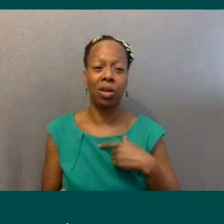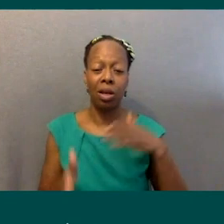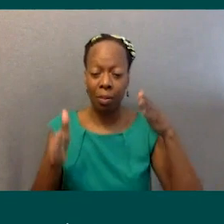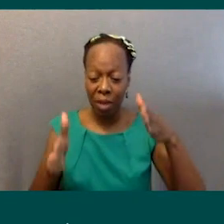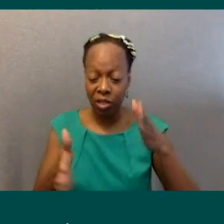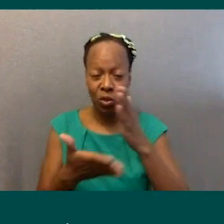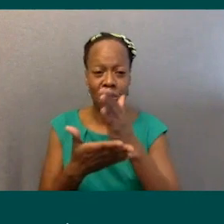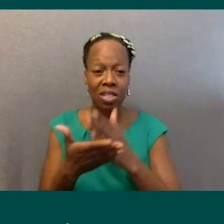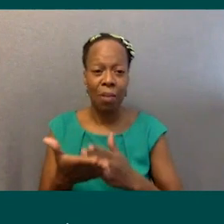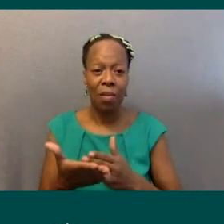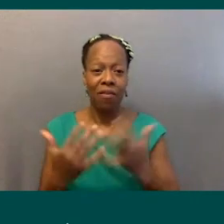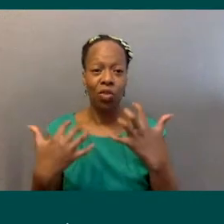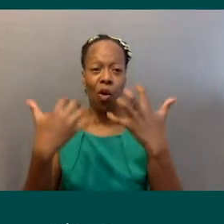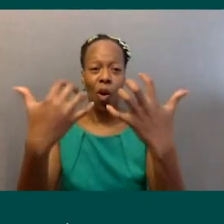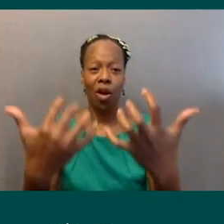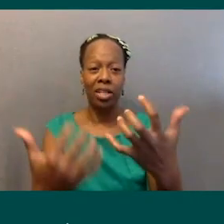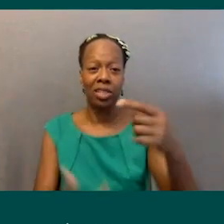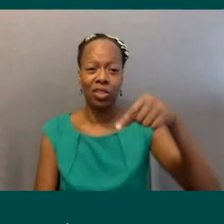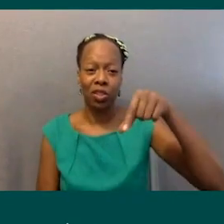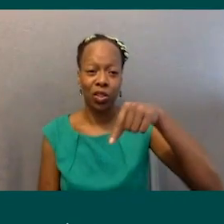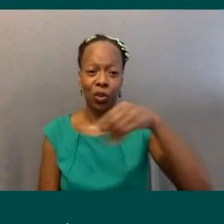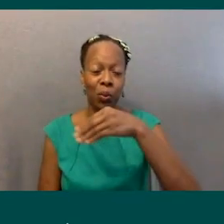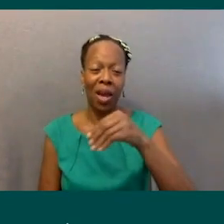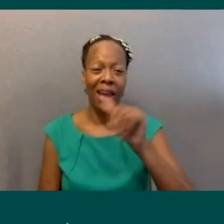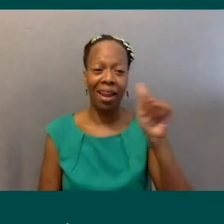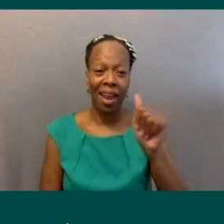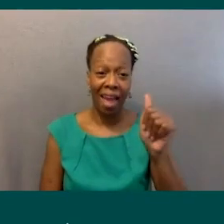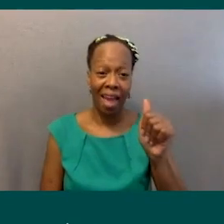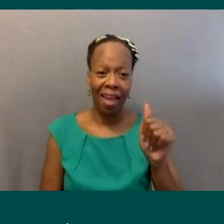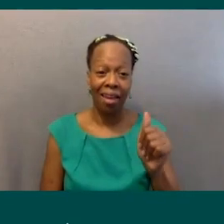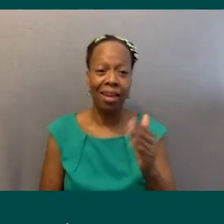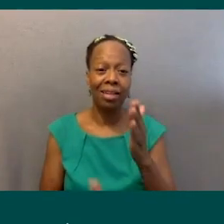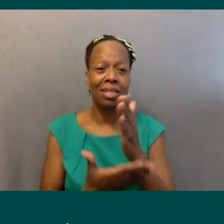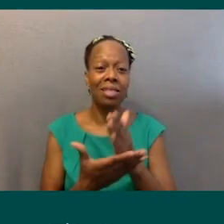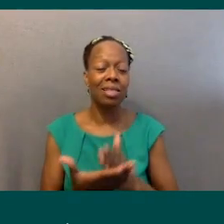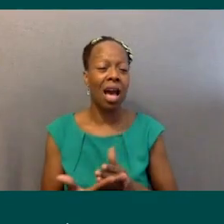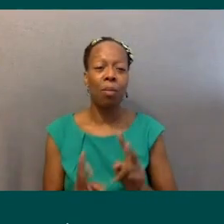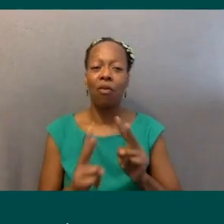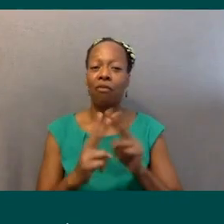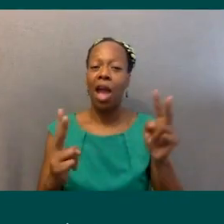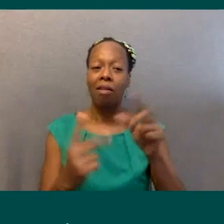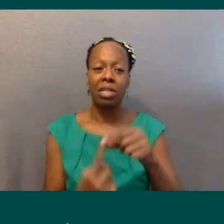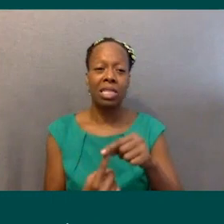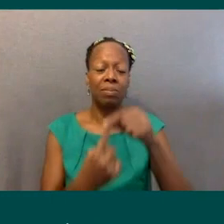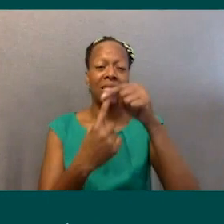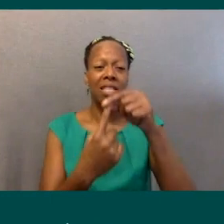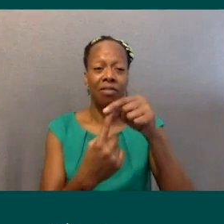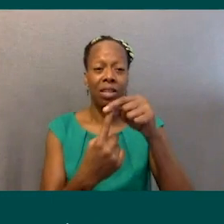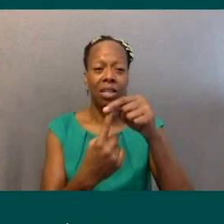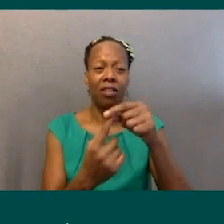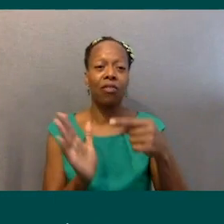that are coming in, some of them are actually sort of specific potentially to Baclofen